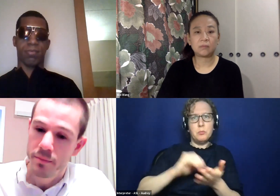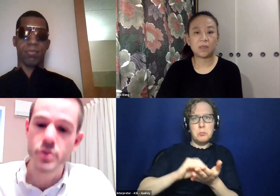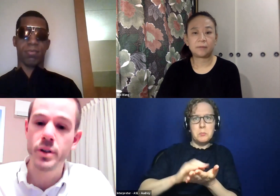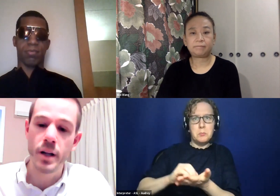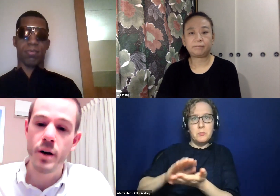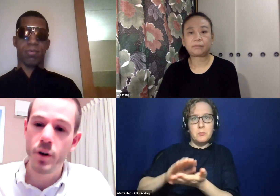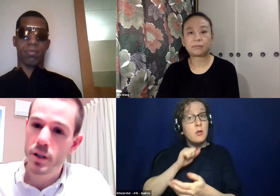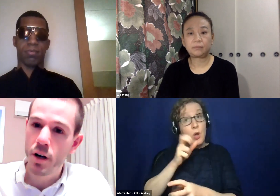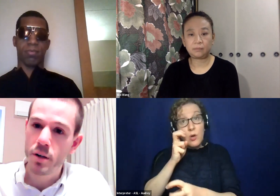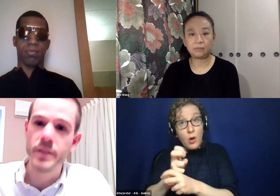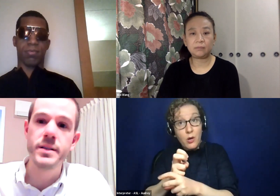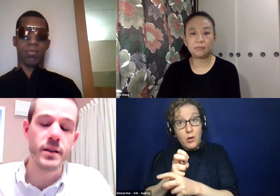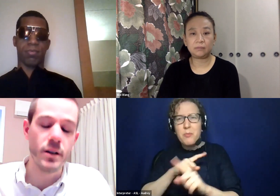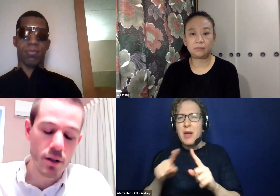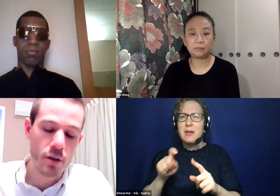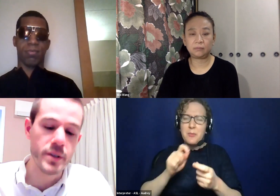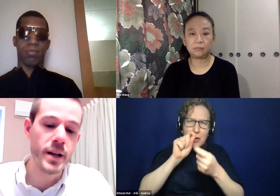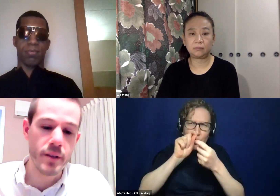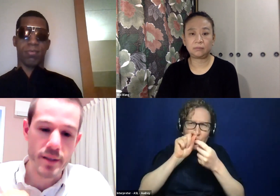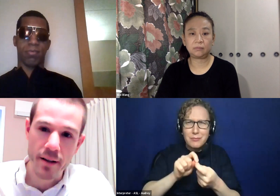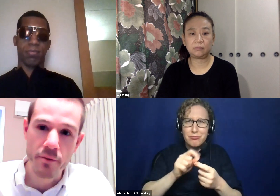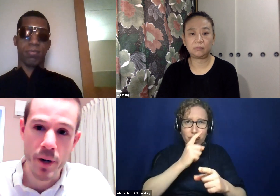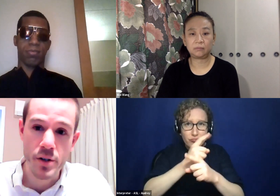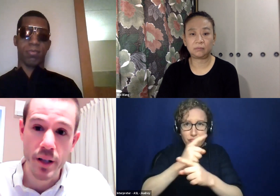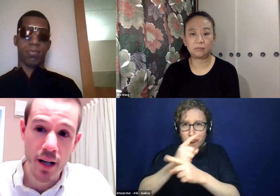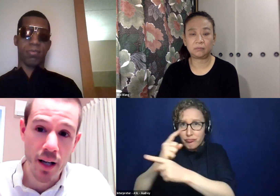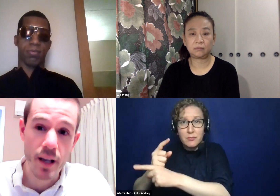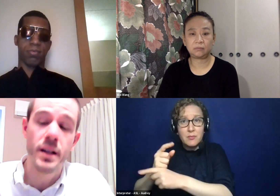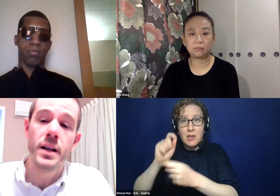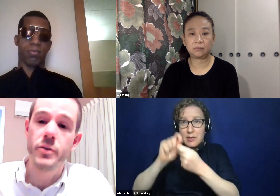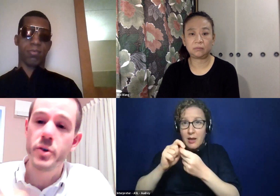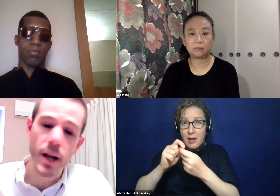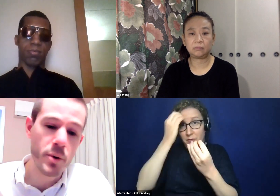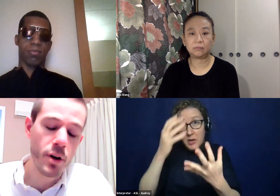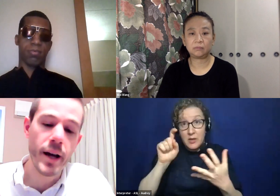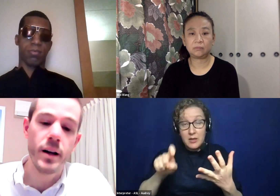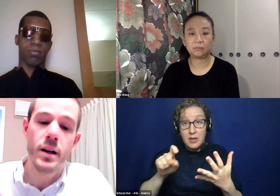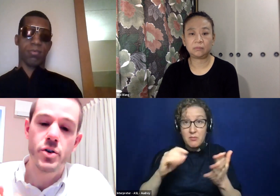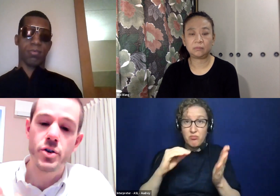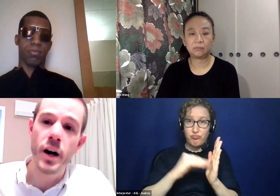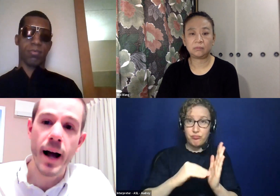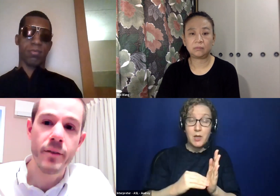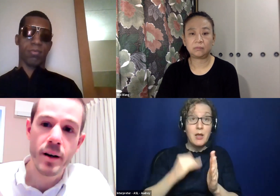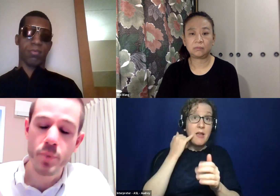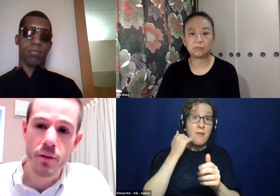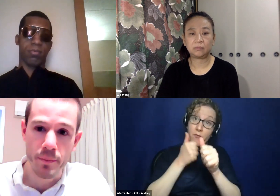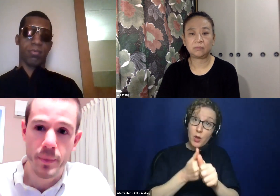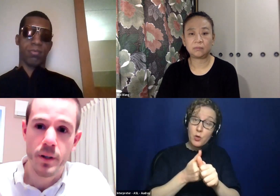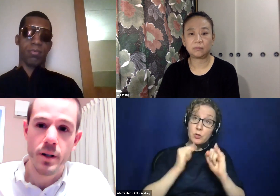make sure that you have all the documents and that all the documents have the exact information that they need. If you comply with all that you should not have any problem,